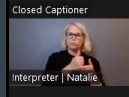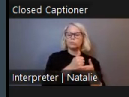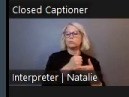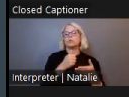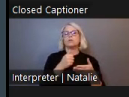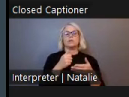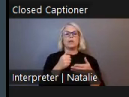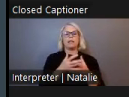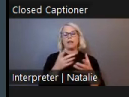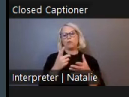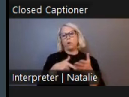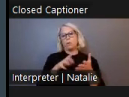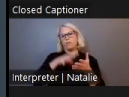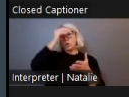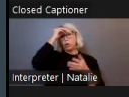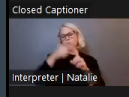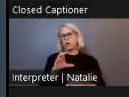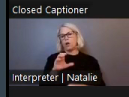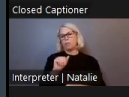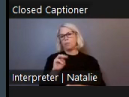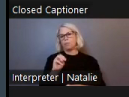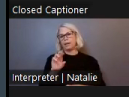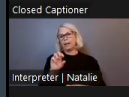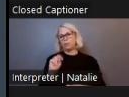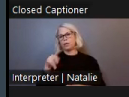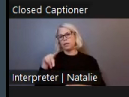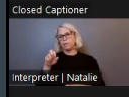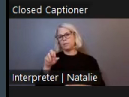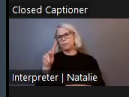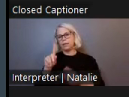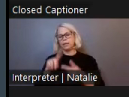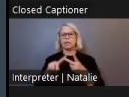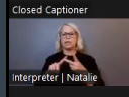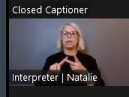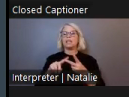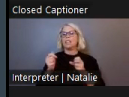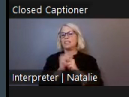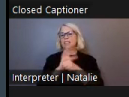from Cameron peak and the pandemic, the floods, is making sure that we have the information